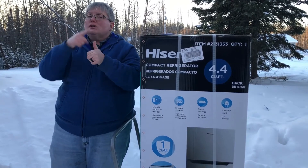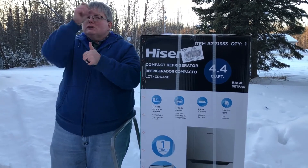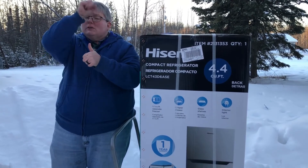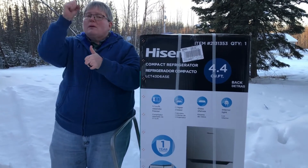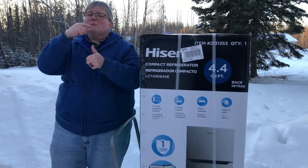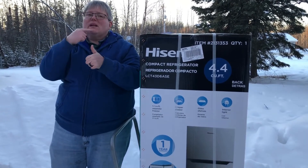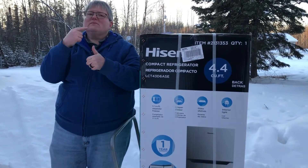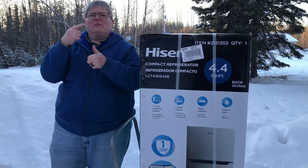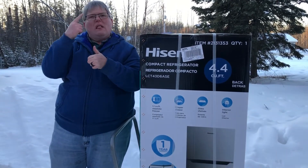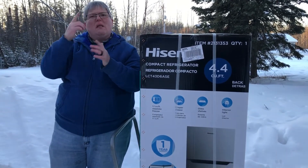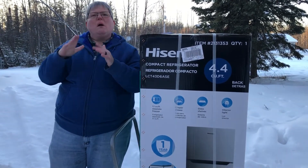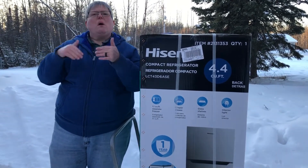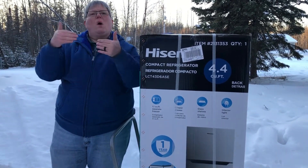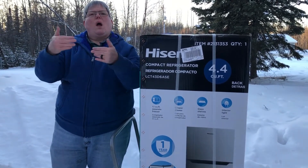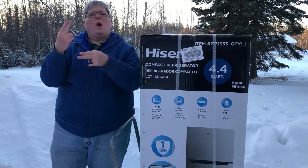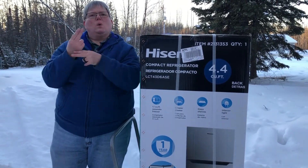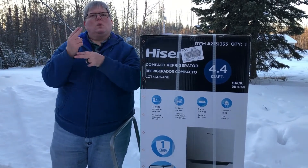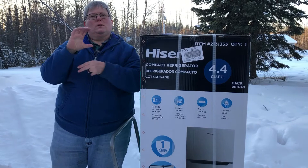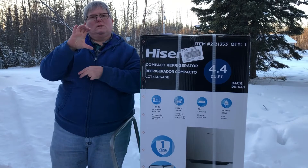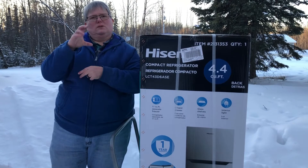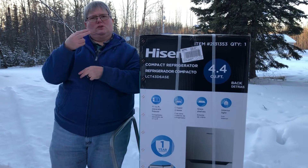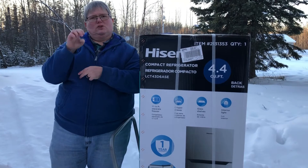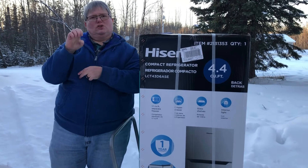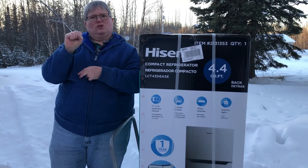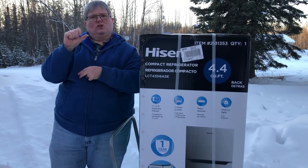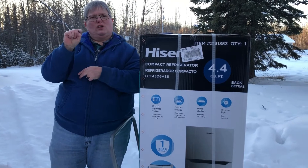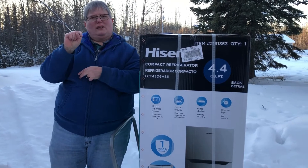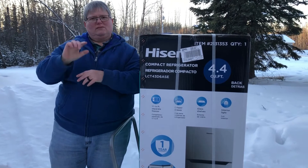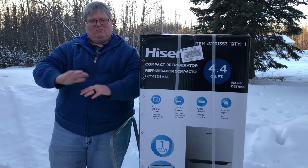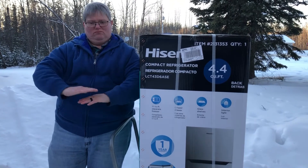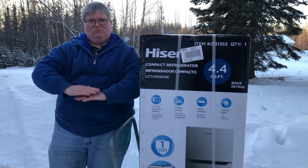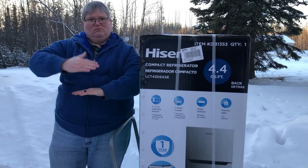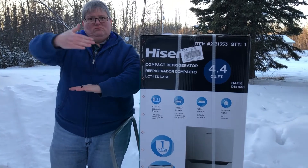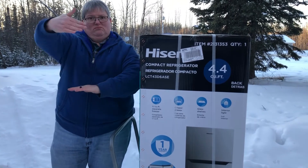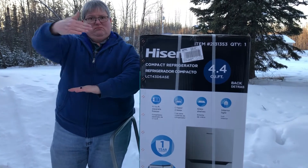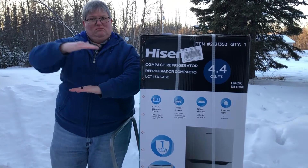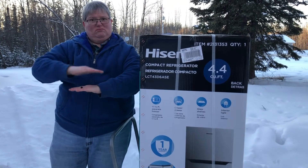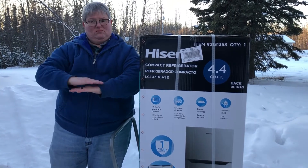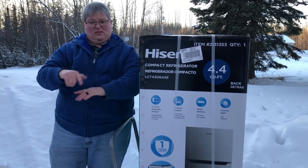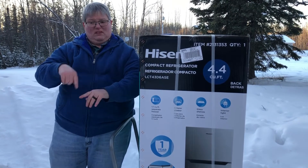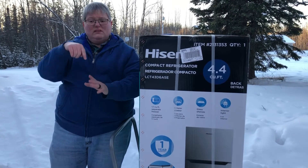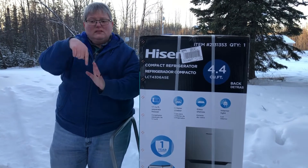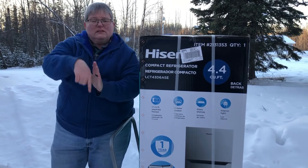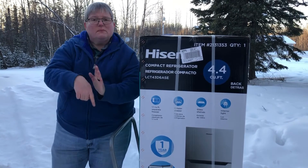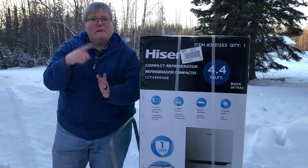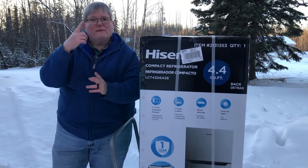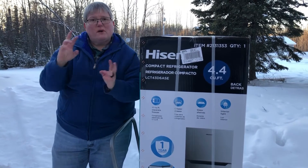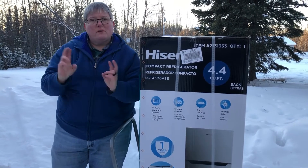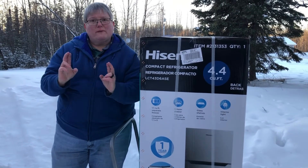Now first Summer said, "I think we'll go ahead and use the chest refrigerator". You know it's